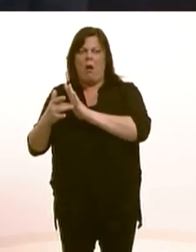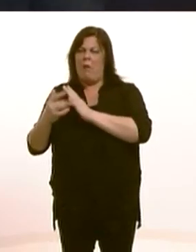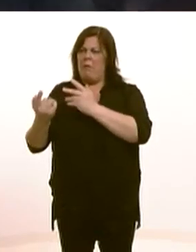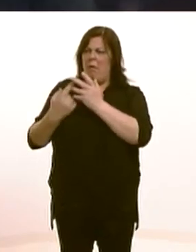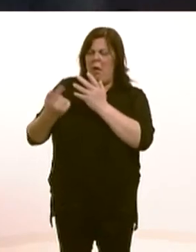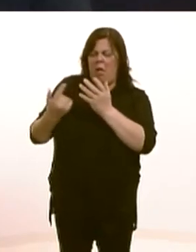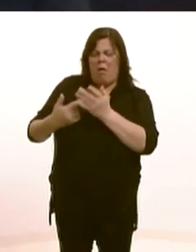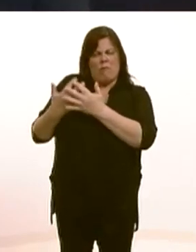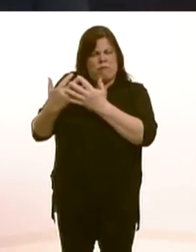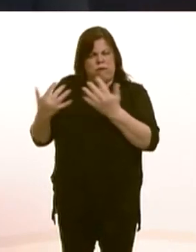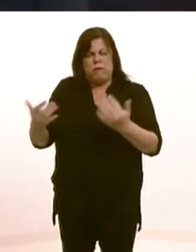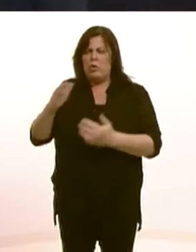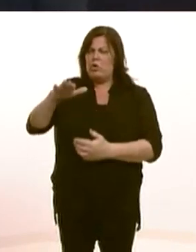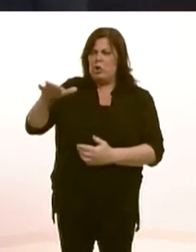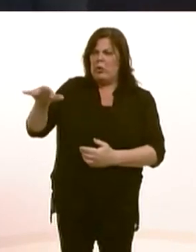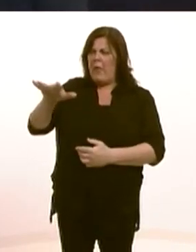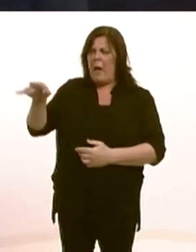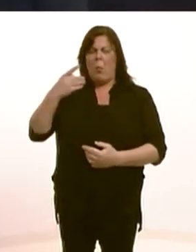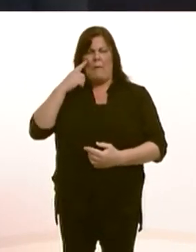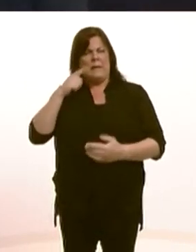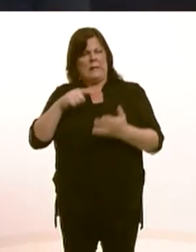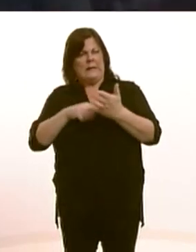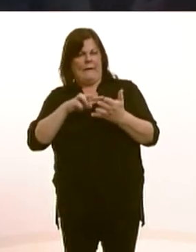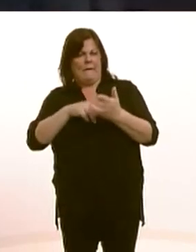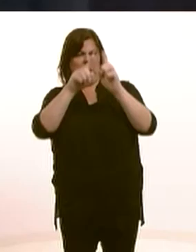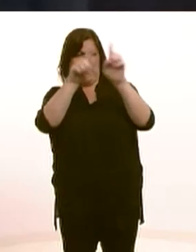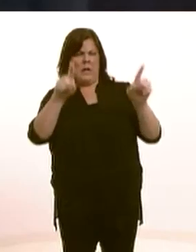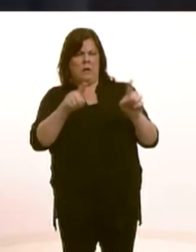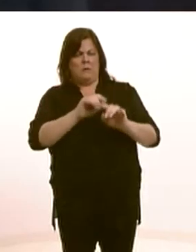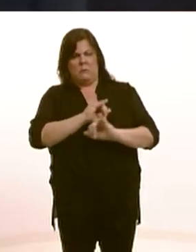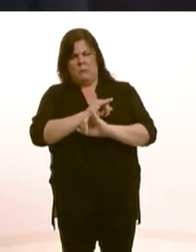Weíve seen the horrific pictures on our screens over the summer, and, quite frankly, the fact